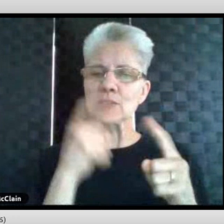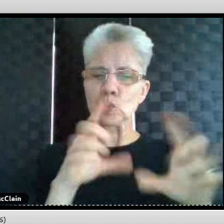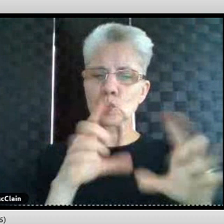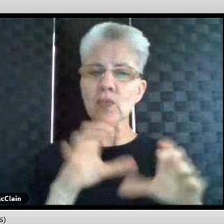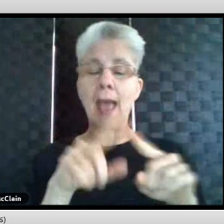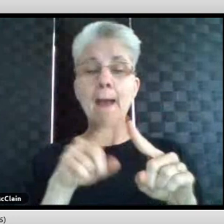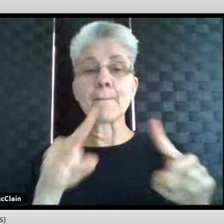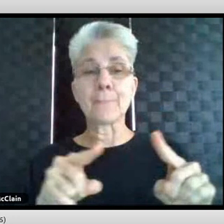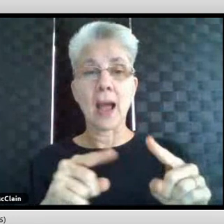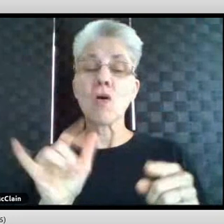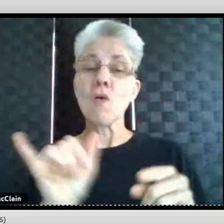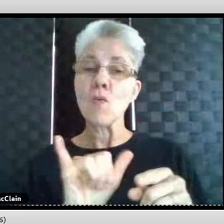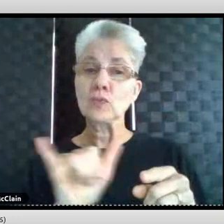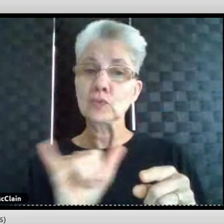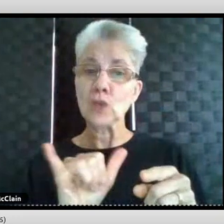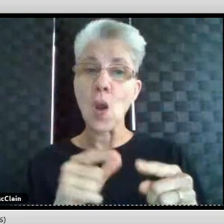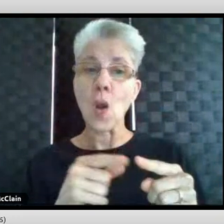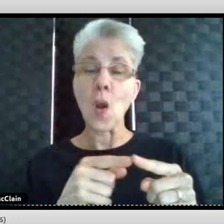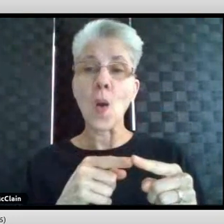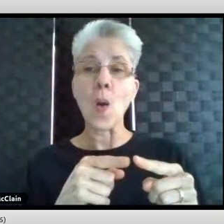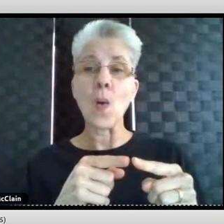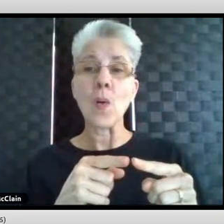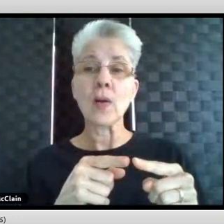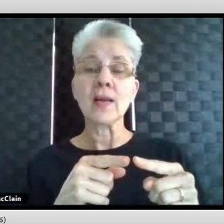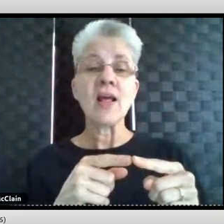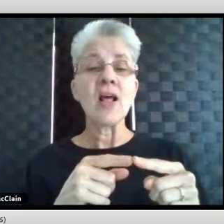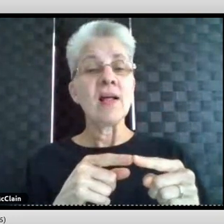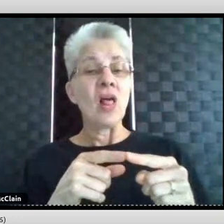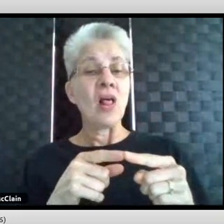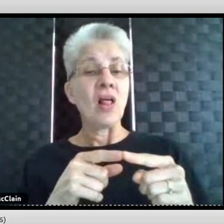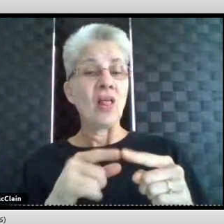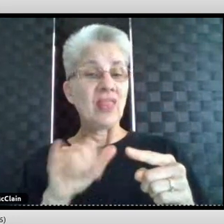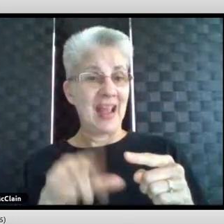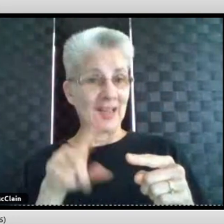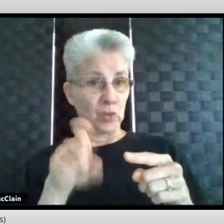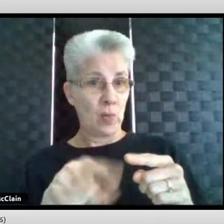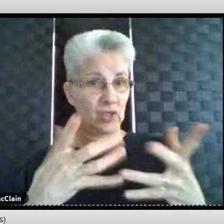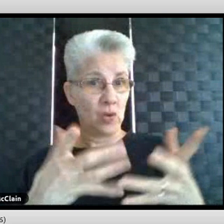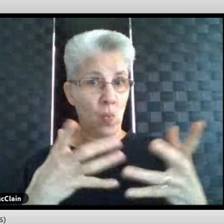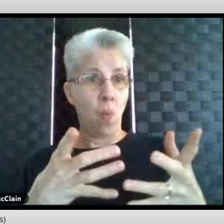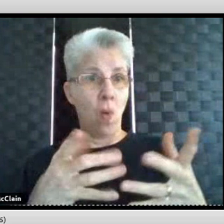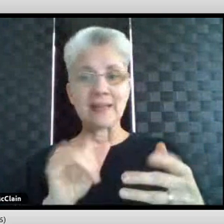But on the other hand, the next question -- and these are all on your hand-outs, and Taylor sent you the hand-outs